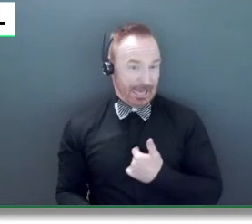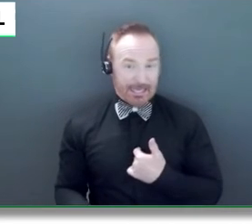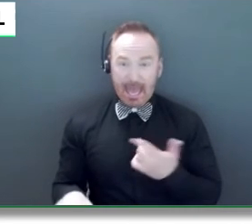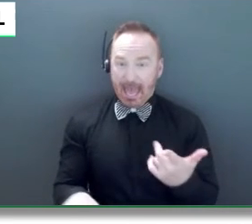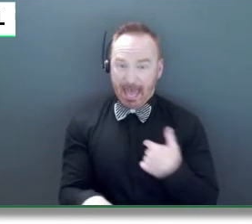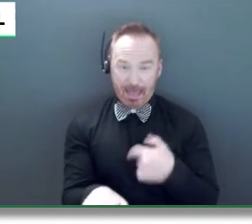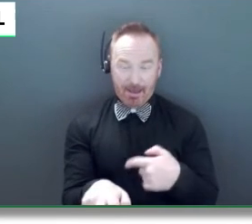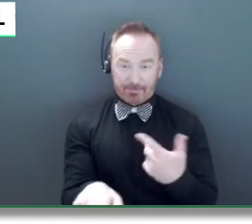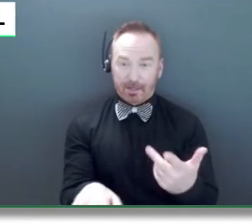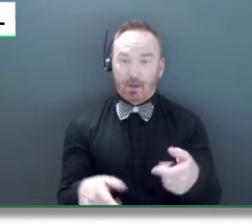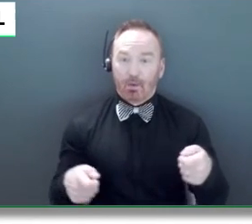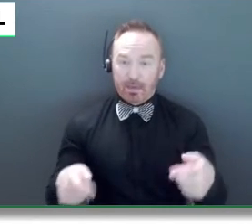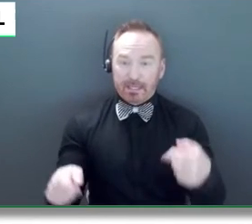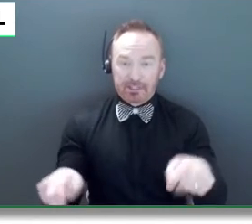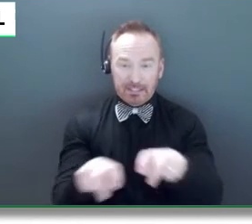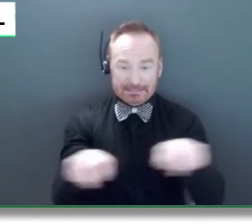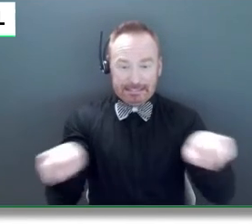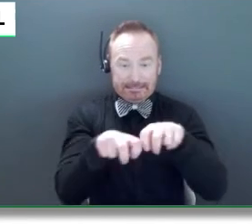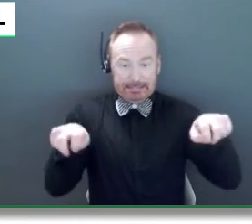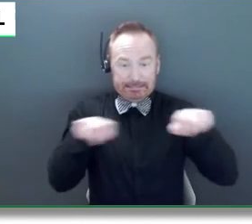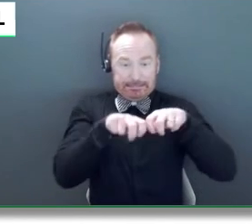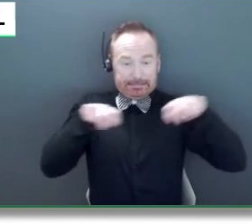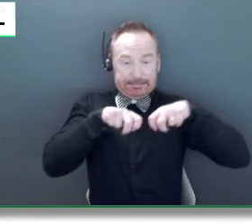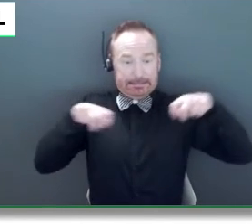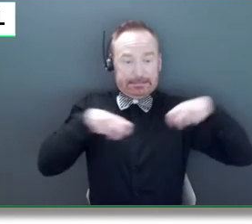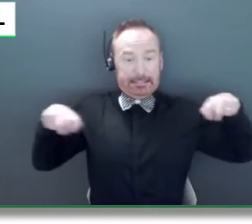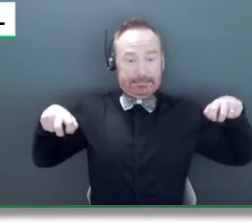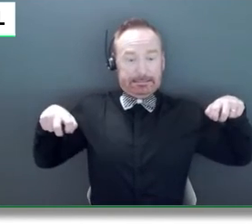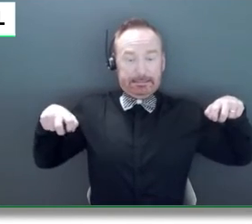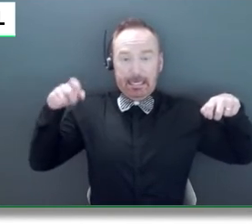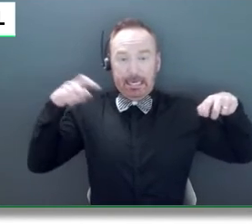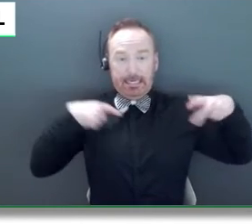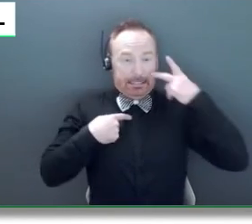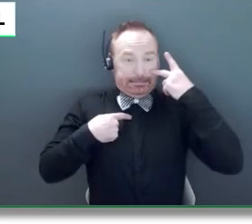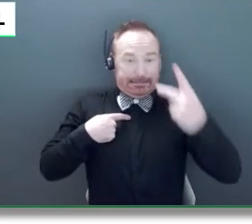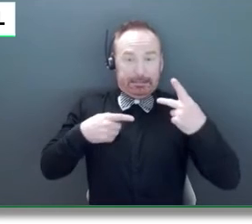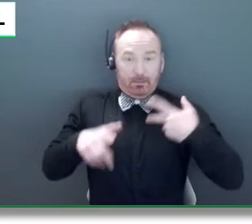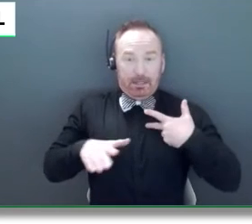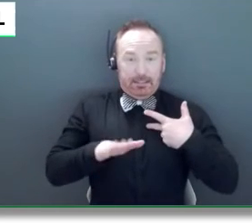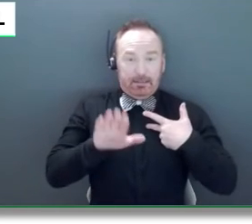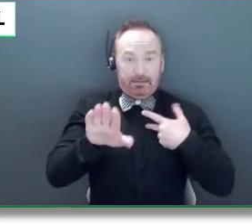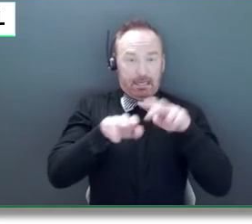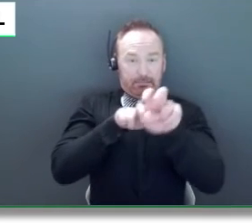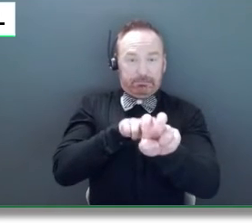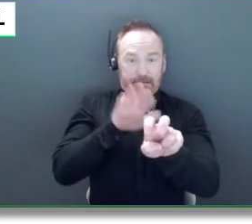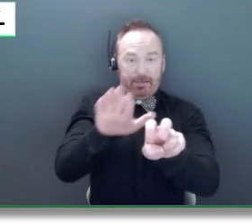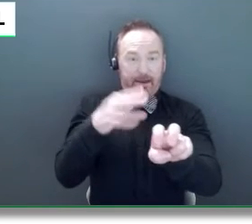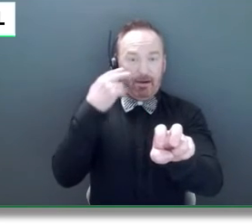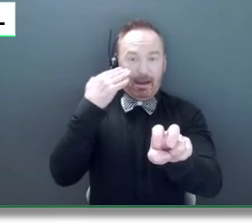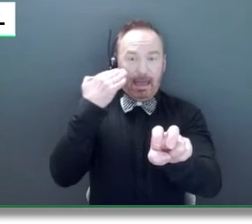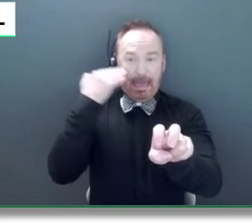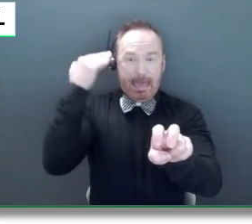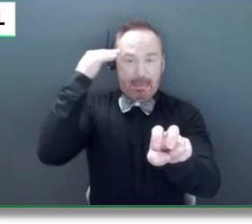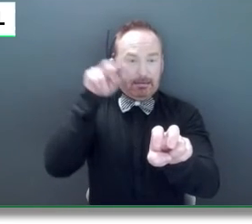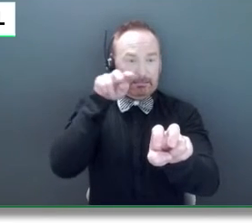So yeah all of these things put together everybody's got very good points and being more mindful to to that